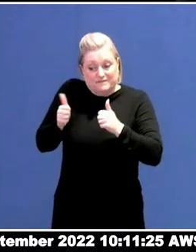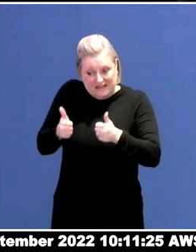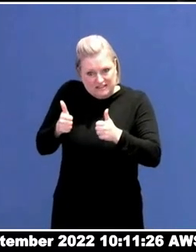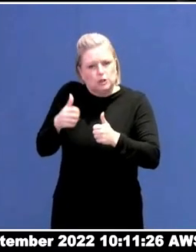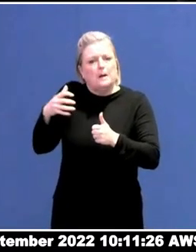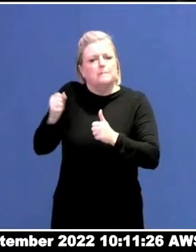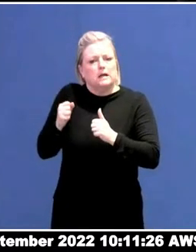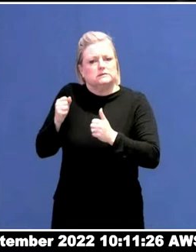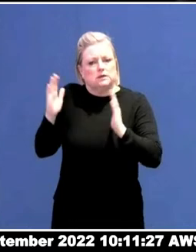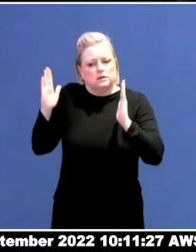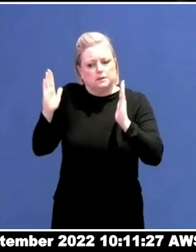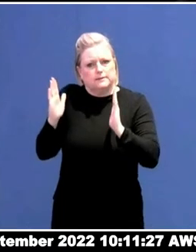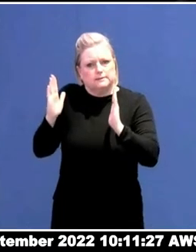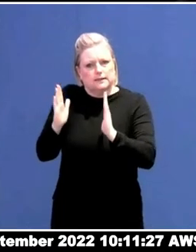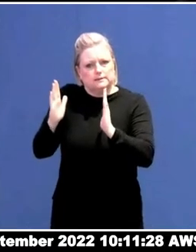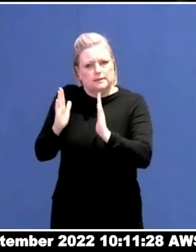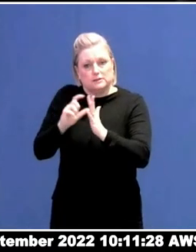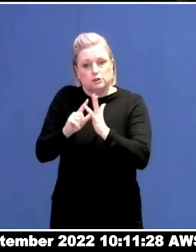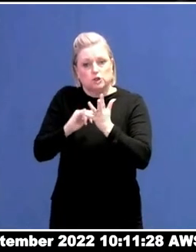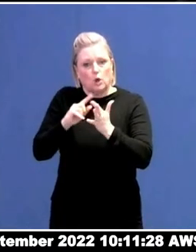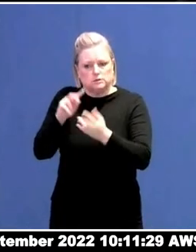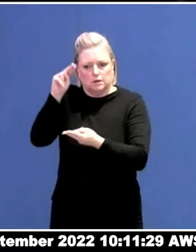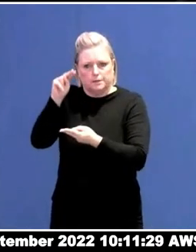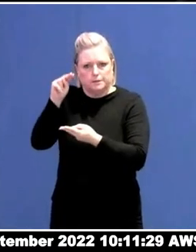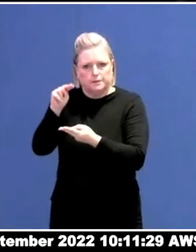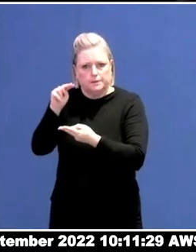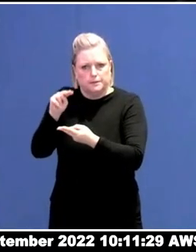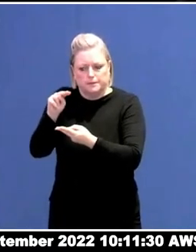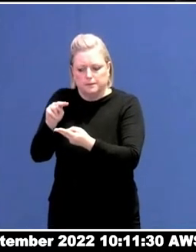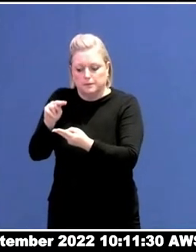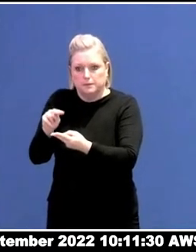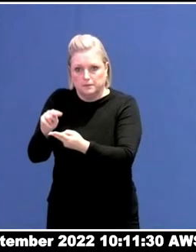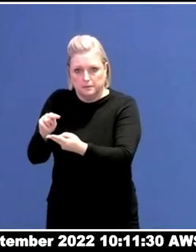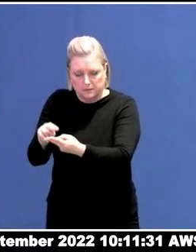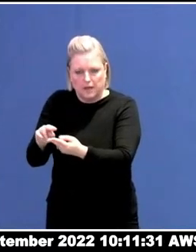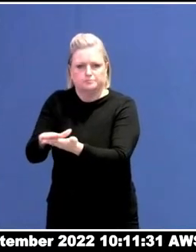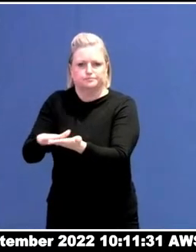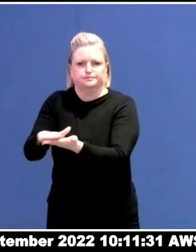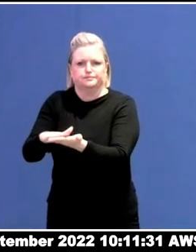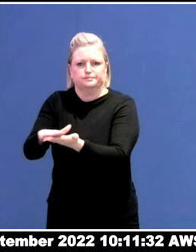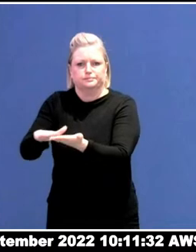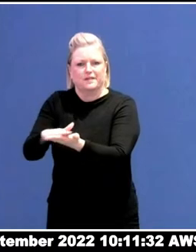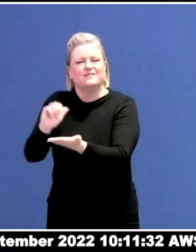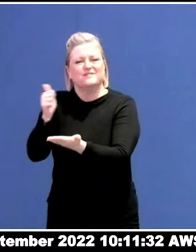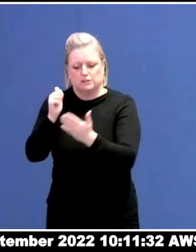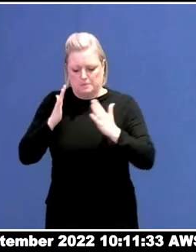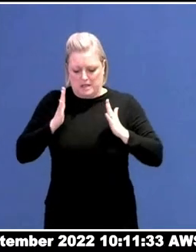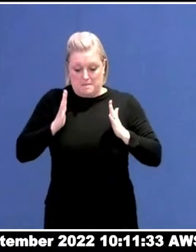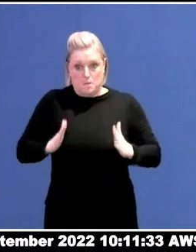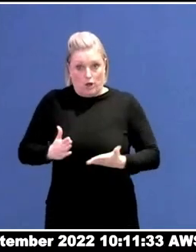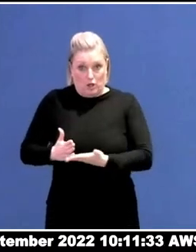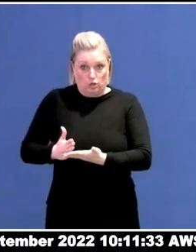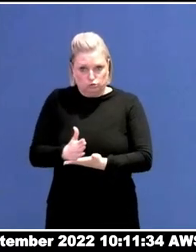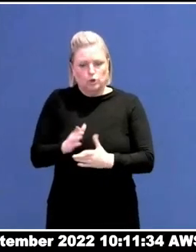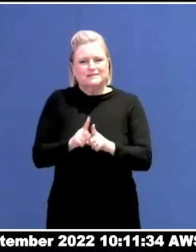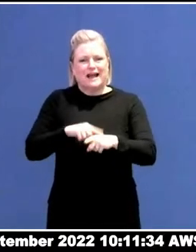reducing medication until - it gives time for the body to adjust to the difficult